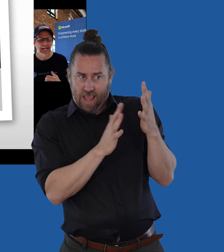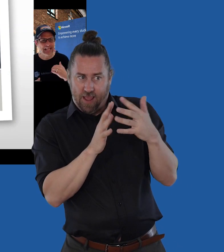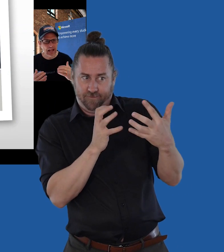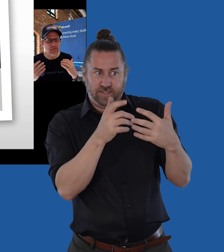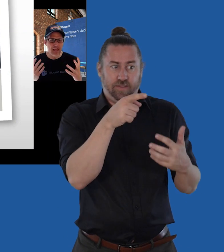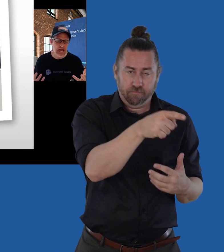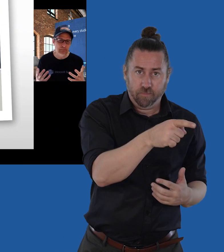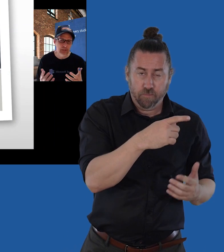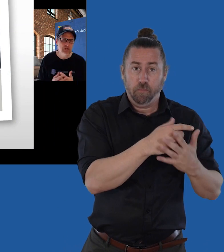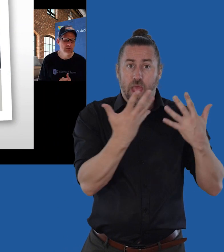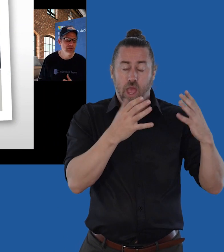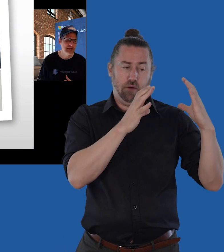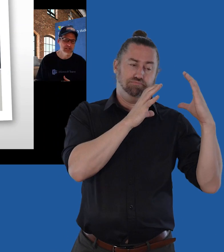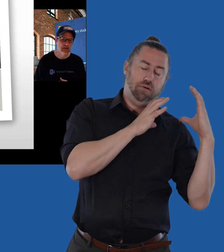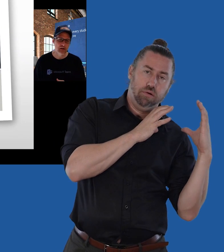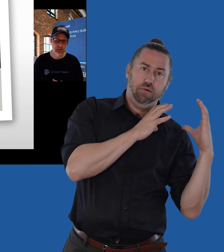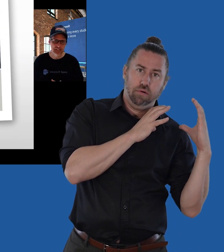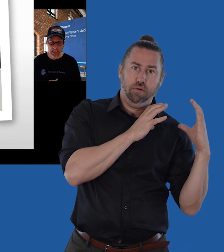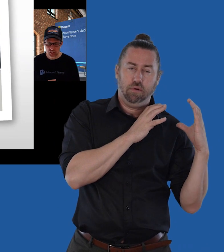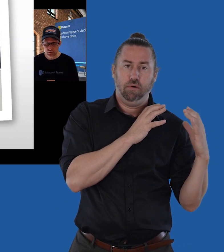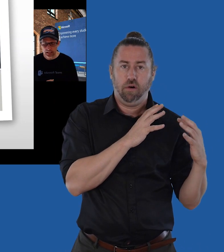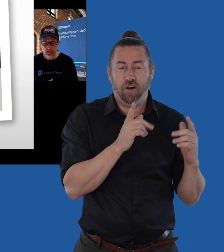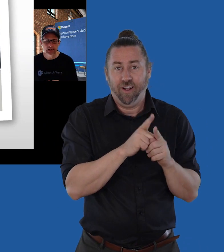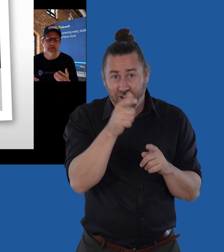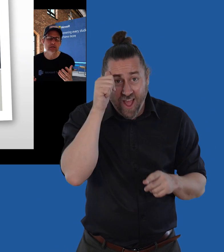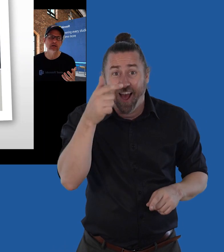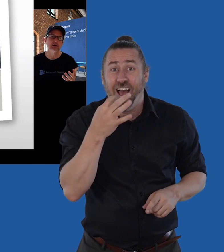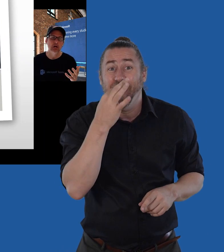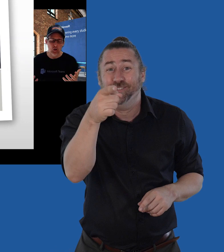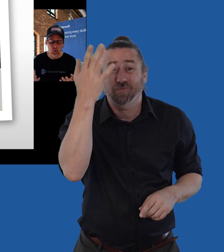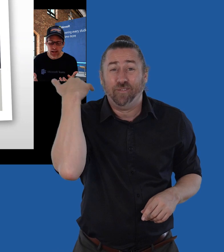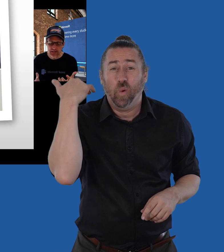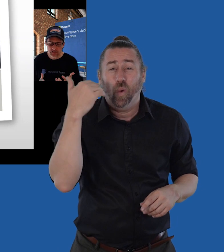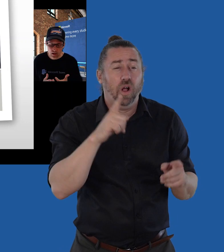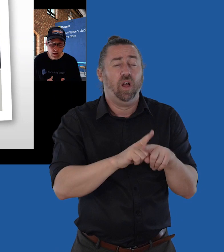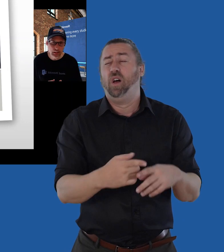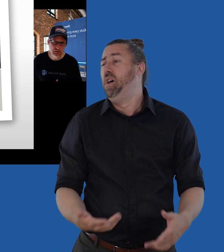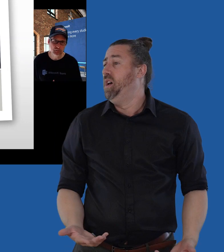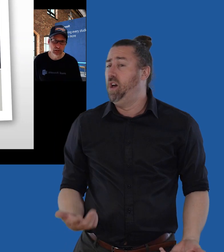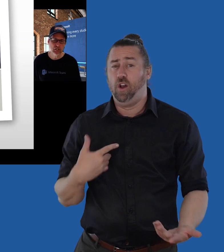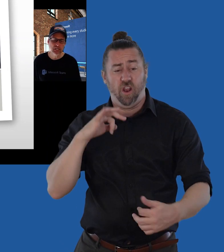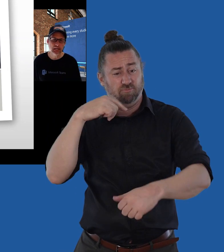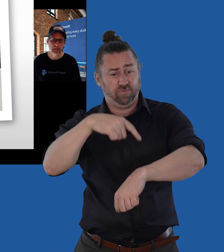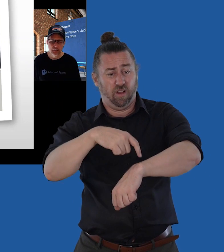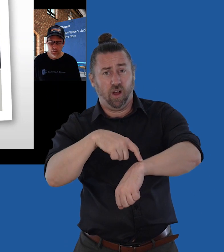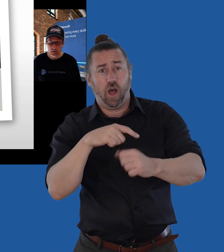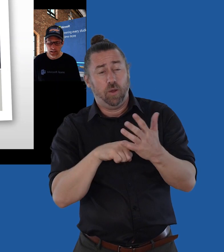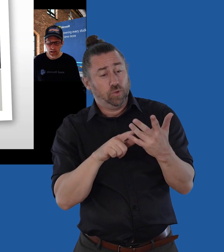And again, there's that picture of the teacher again going, "Oh, who has time to differentiate?" Right?